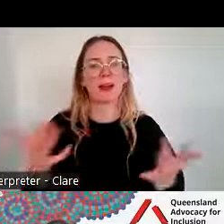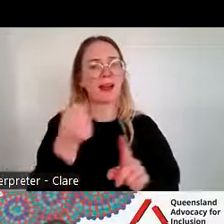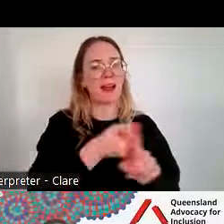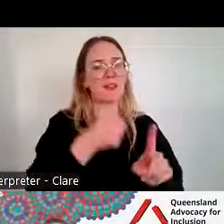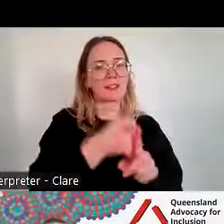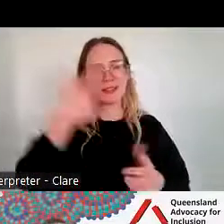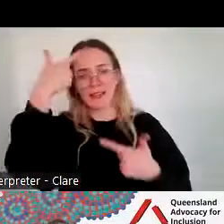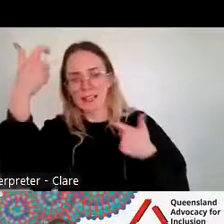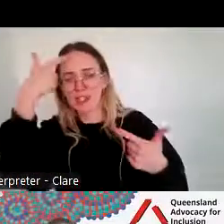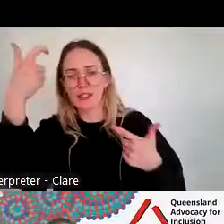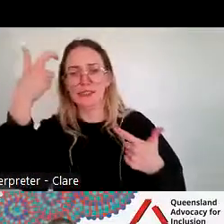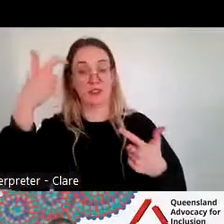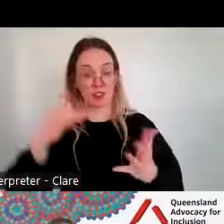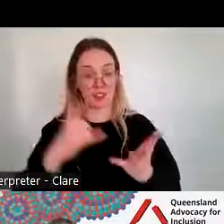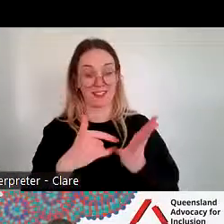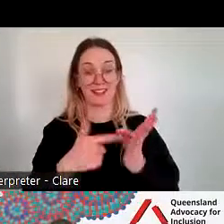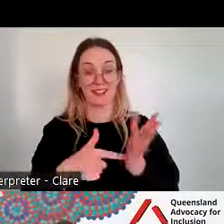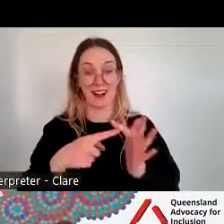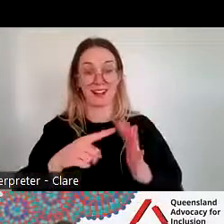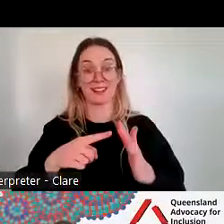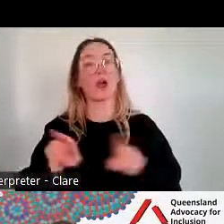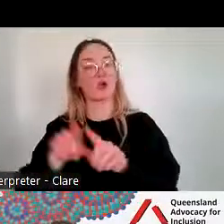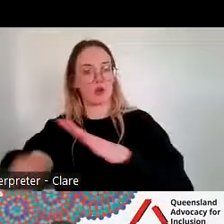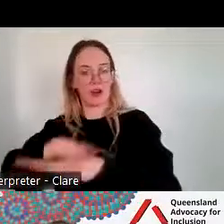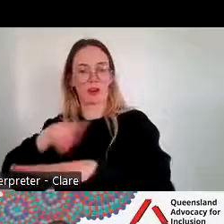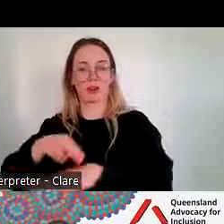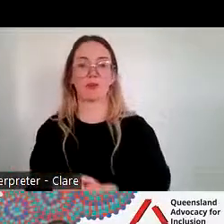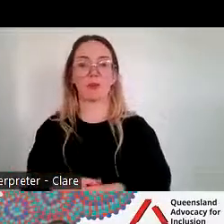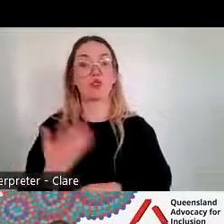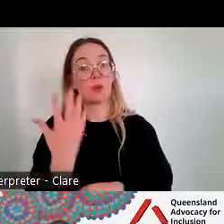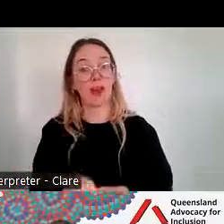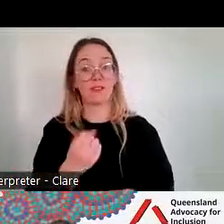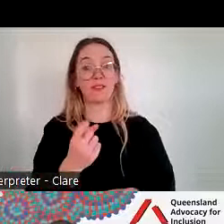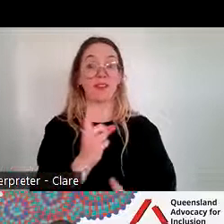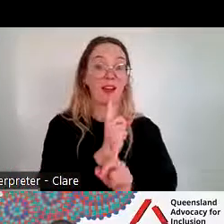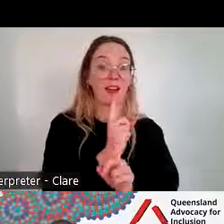We also provide specialist legal and non legal advocacy services in our mental health, NDIS,